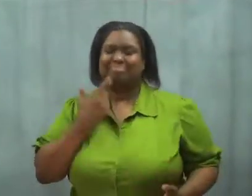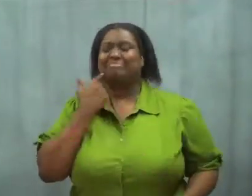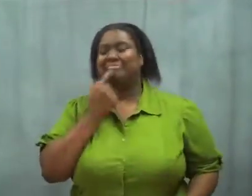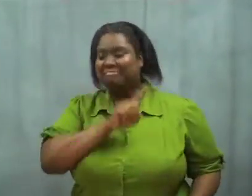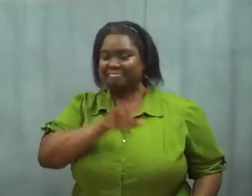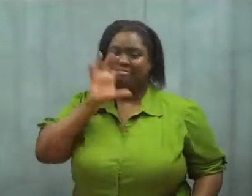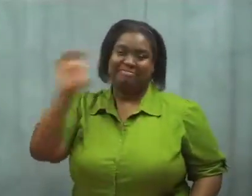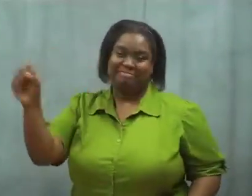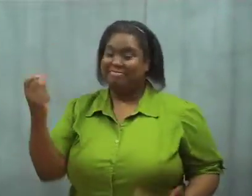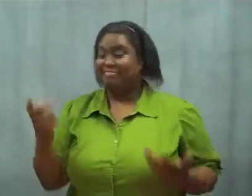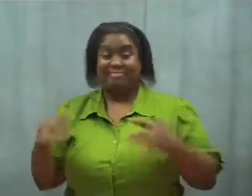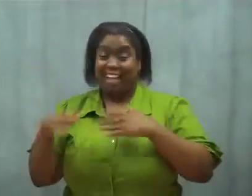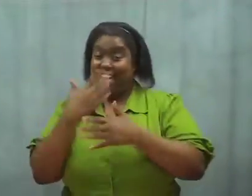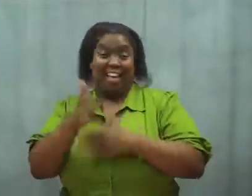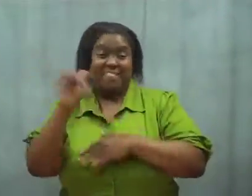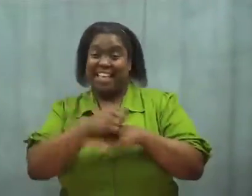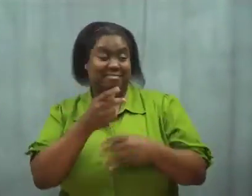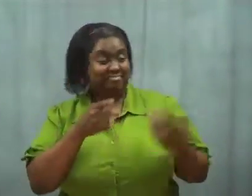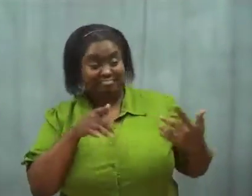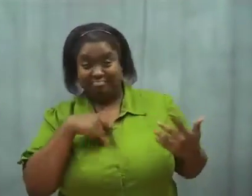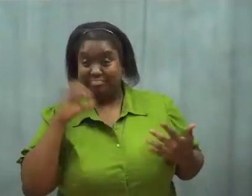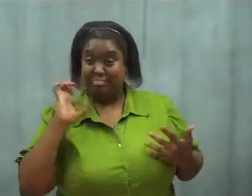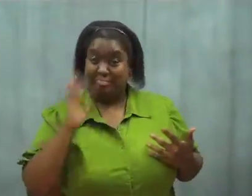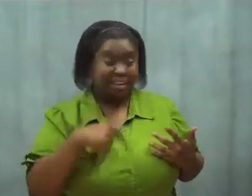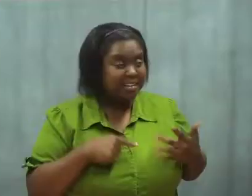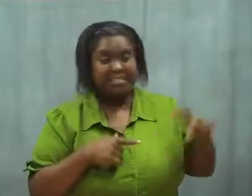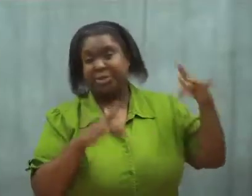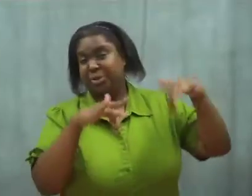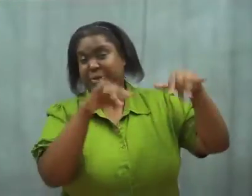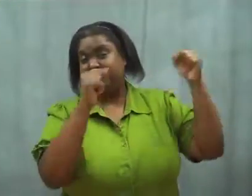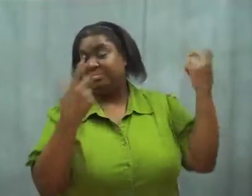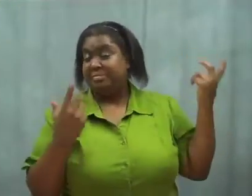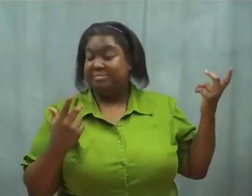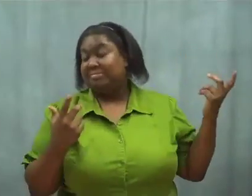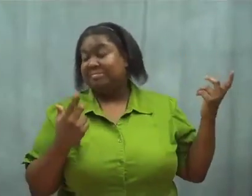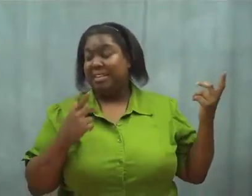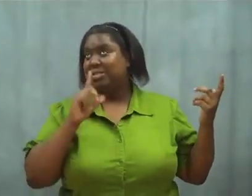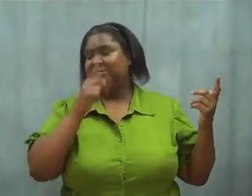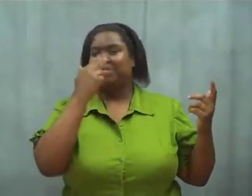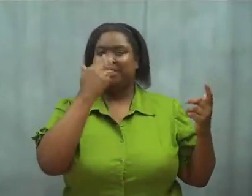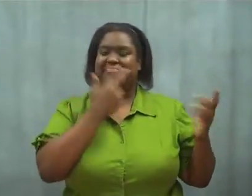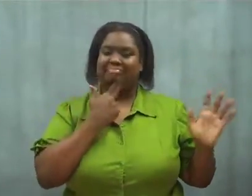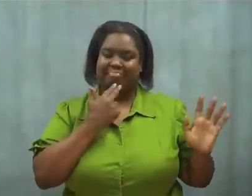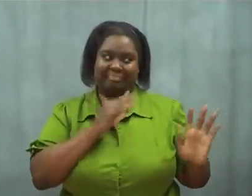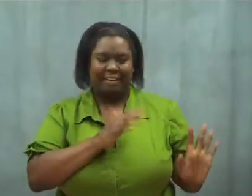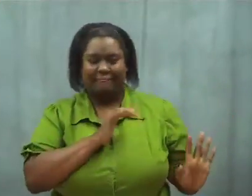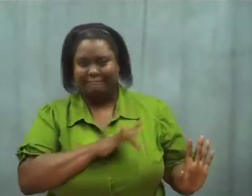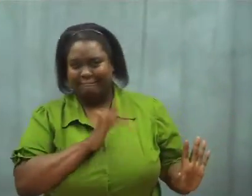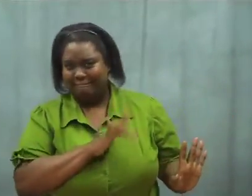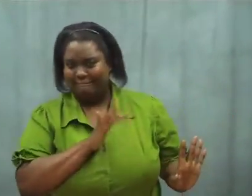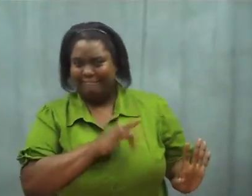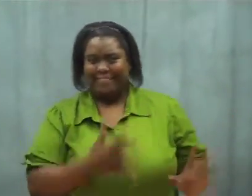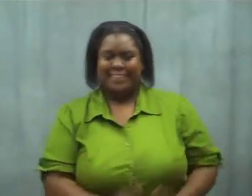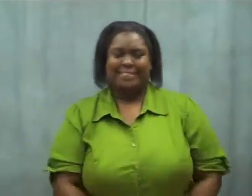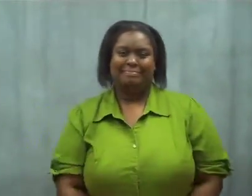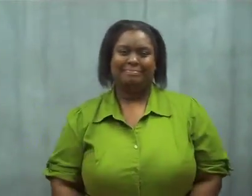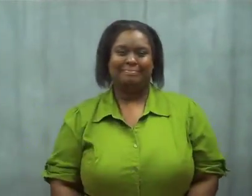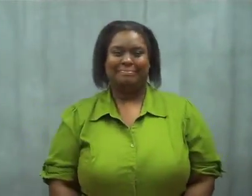I smiled and went in. When I came back out, they were all gone. It was funny and cute, and I felt sorry.